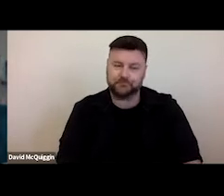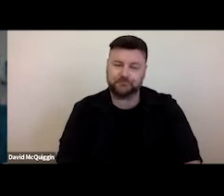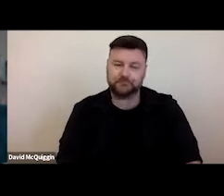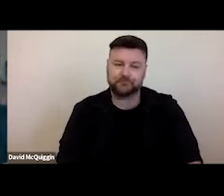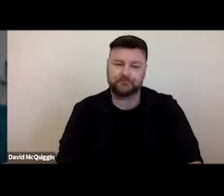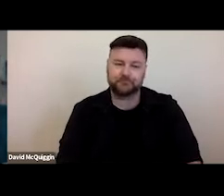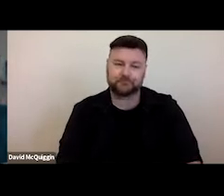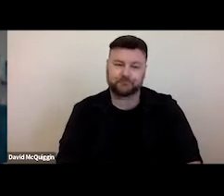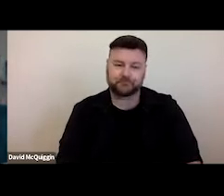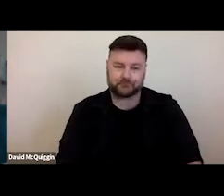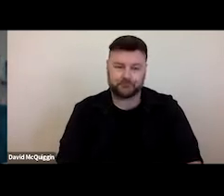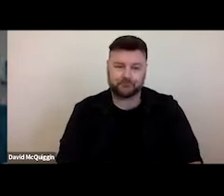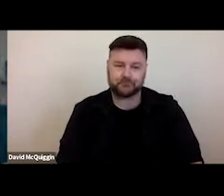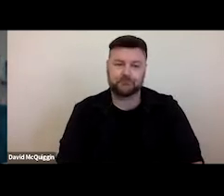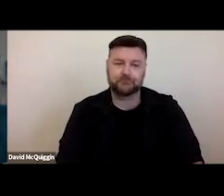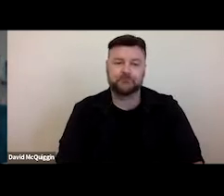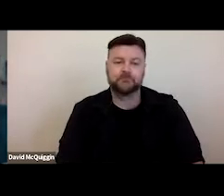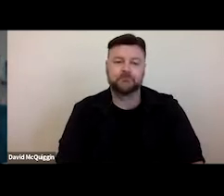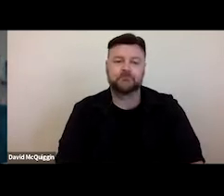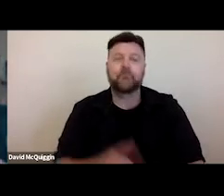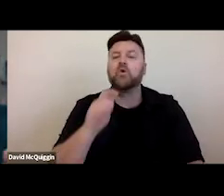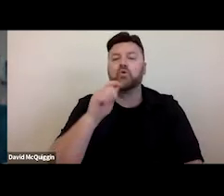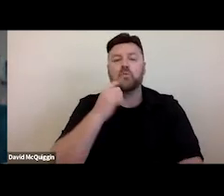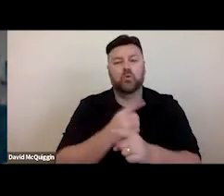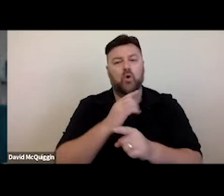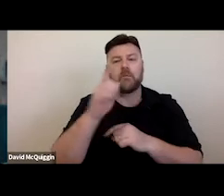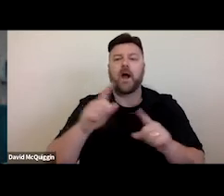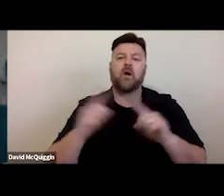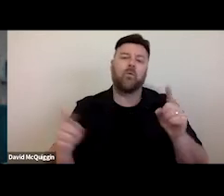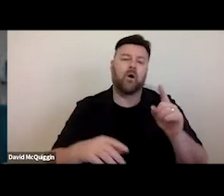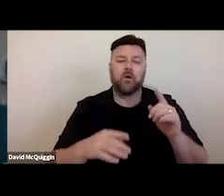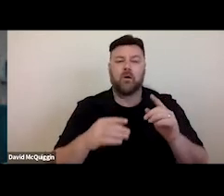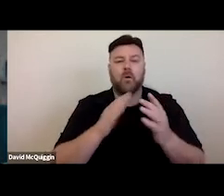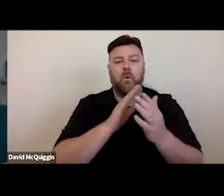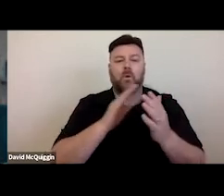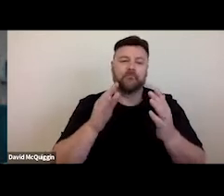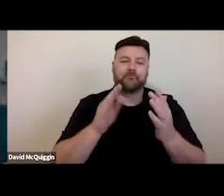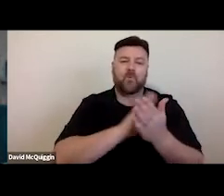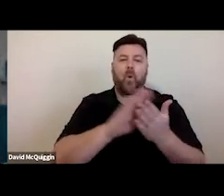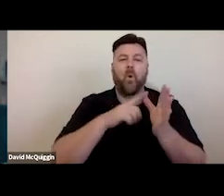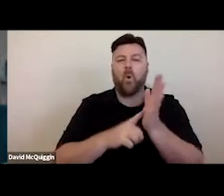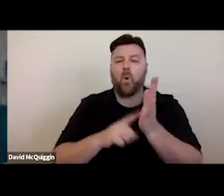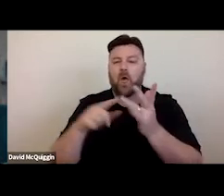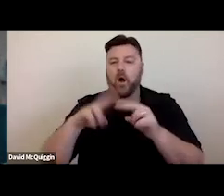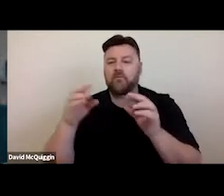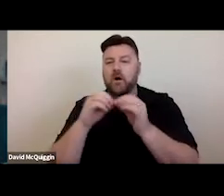have lots of different events for lots of different audiences. We can see here Coca-Cola has 5.